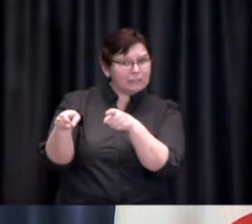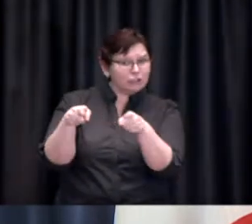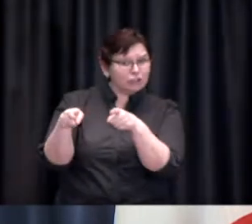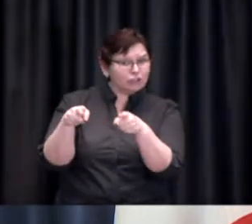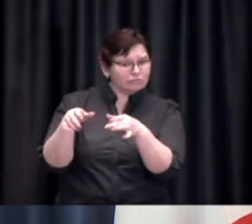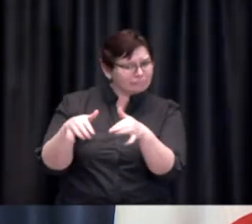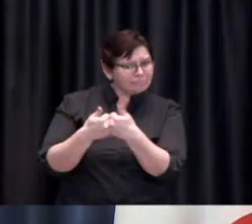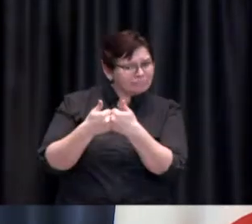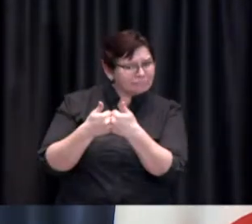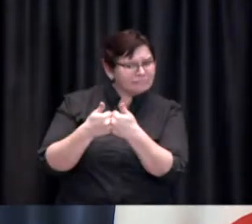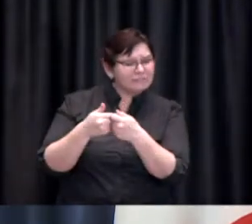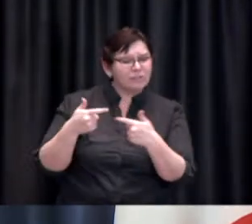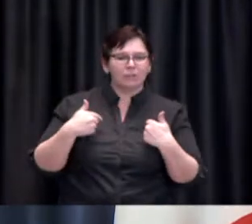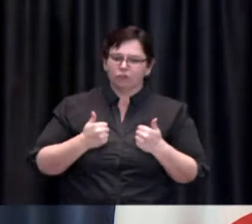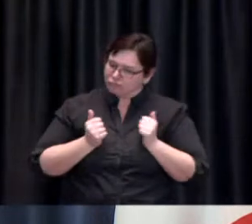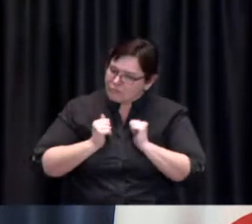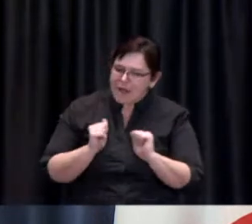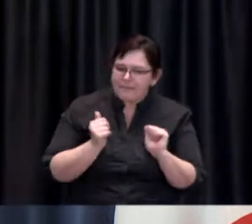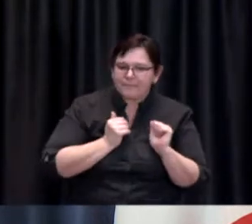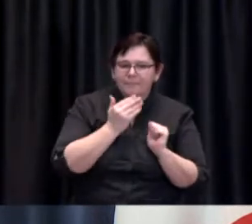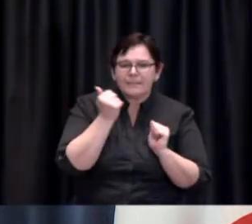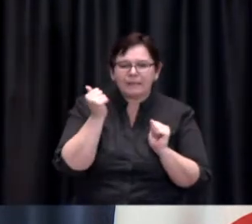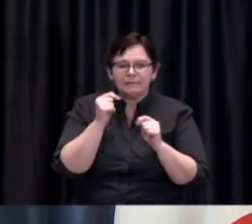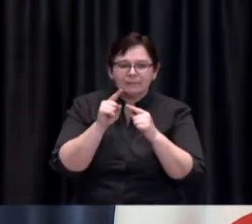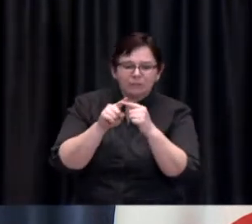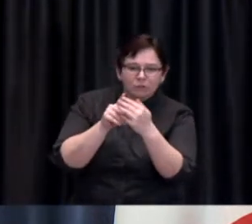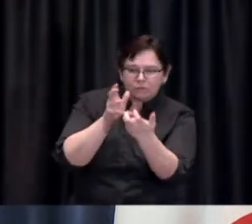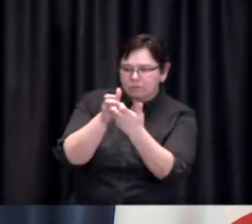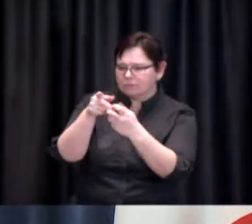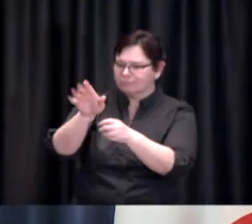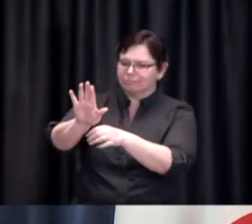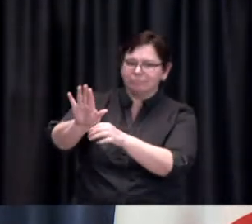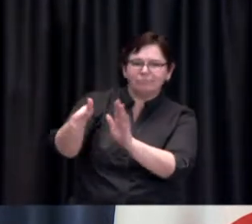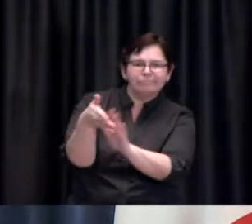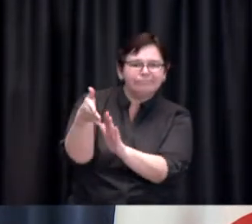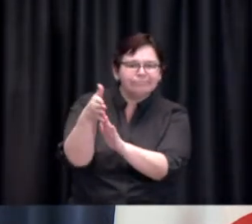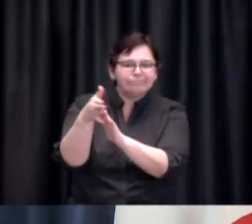uh with the operators of the shelter and our colleagues Mary-Anne and her team at